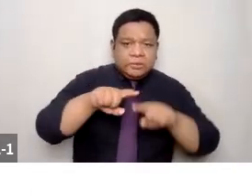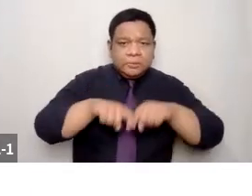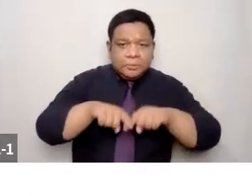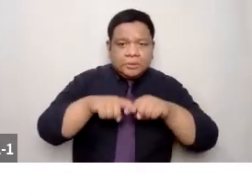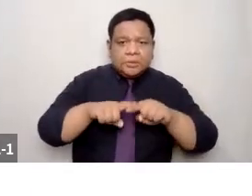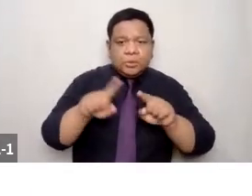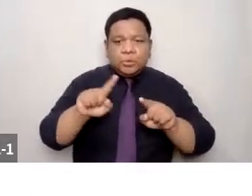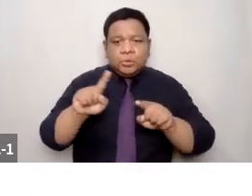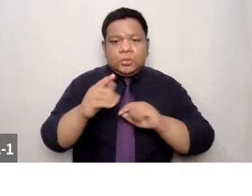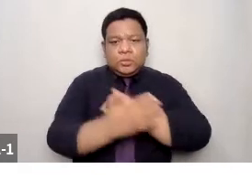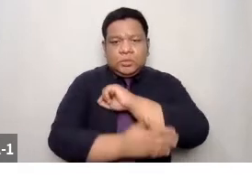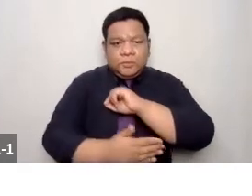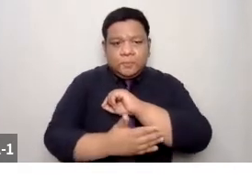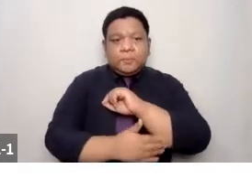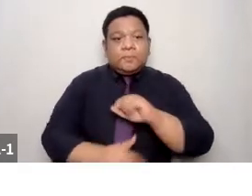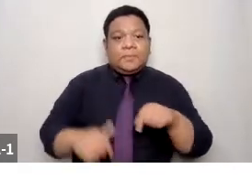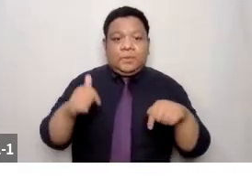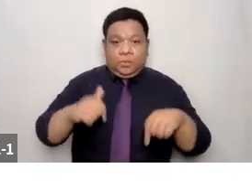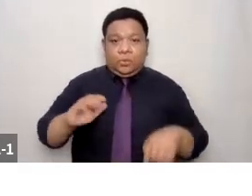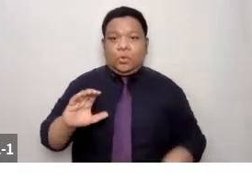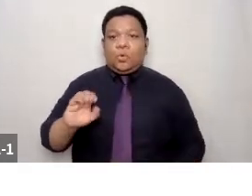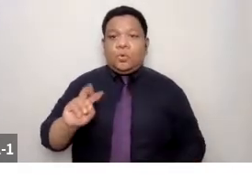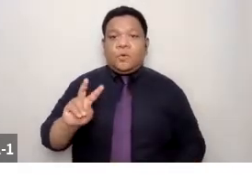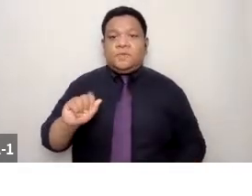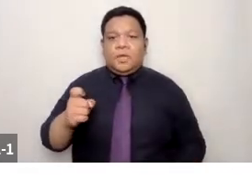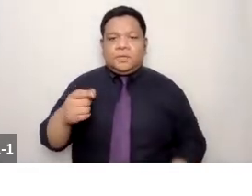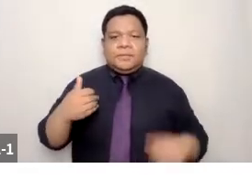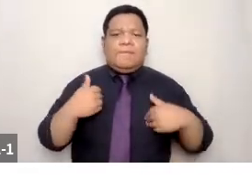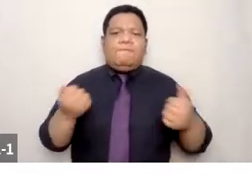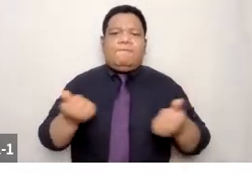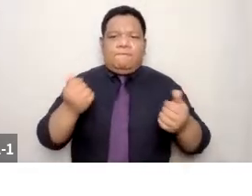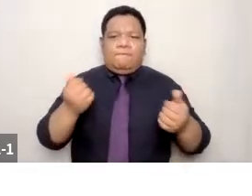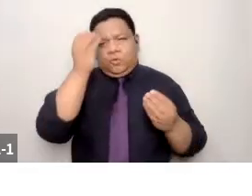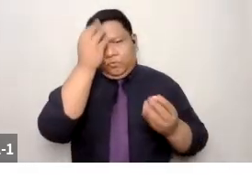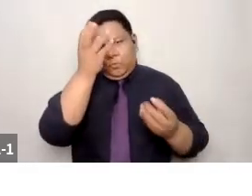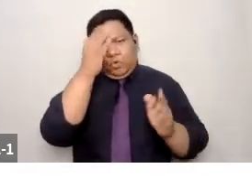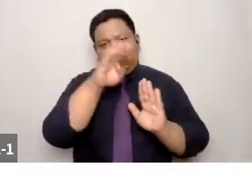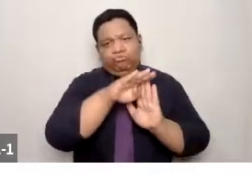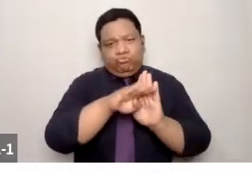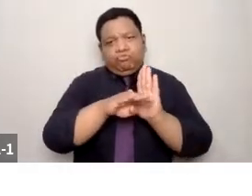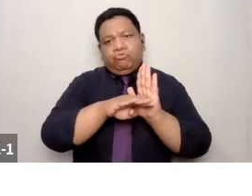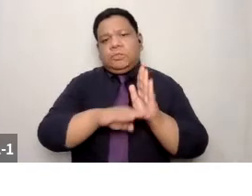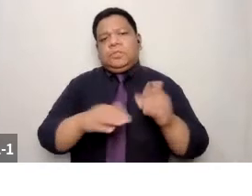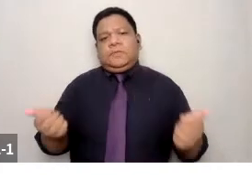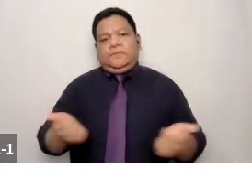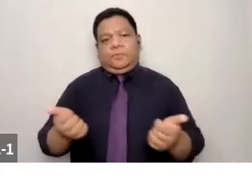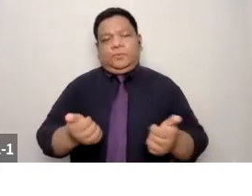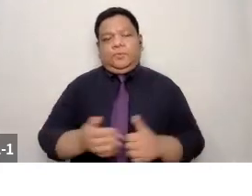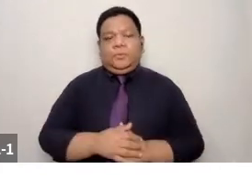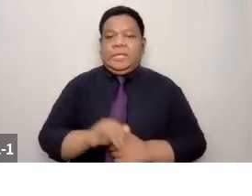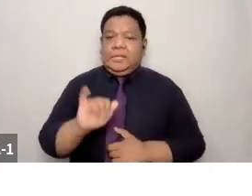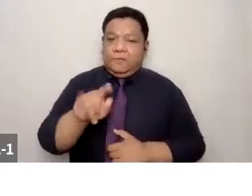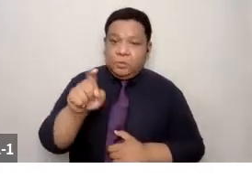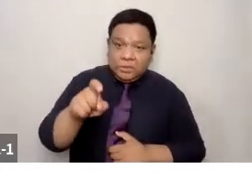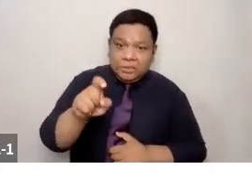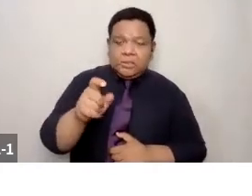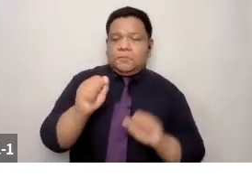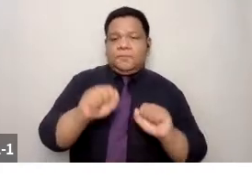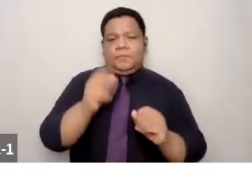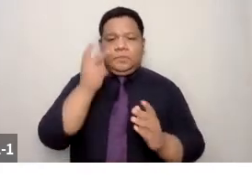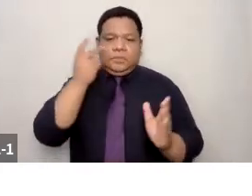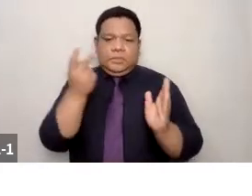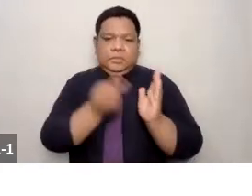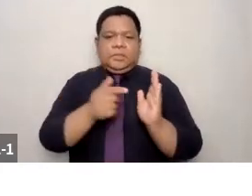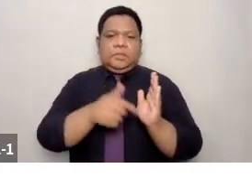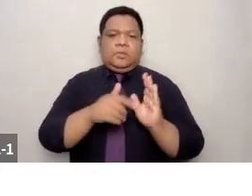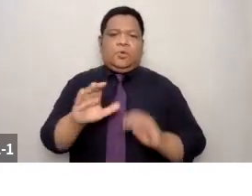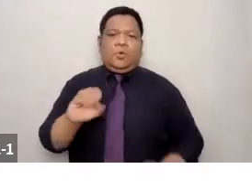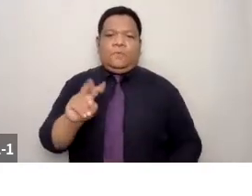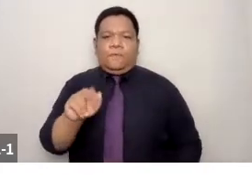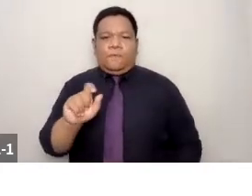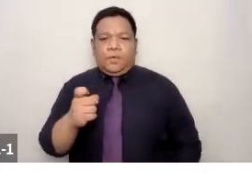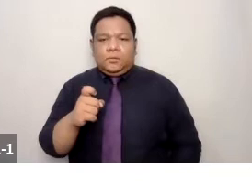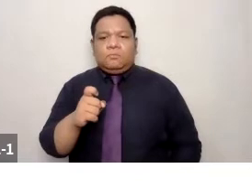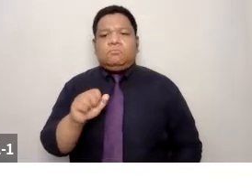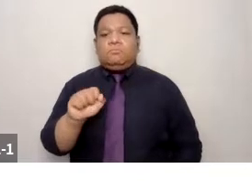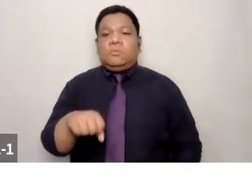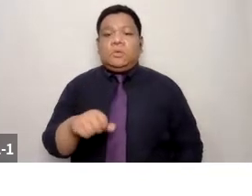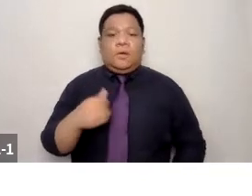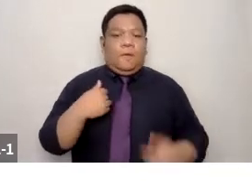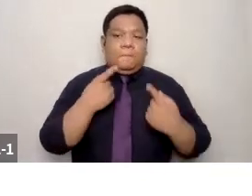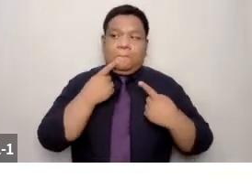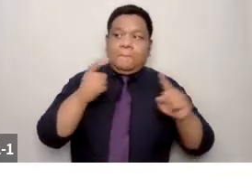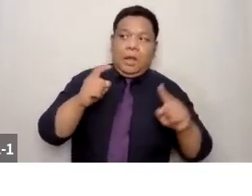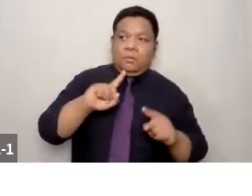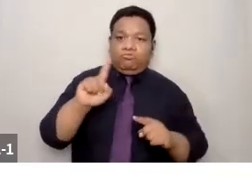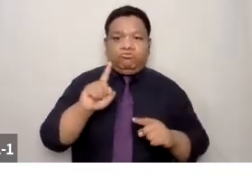So Covax has a portfolio of different vaccines so it can provide the most effective one.